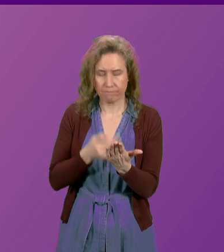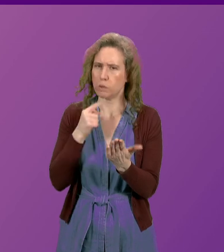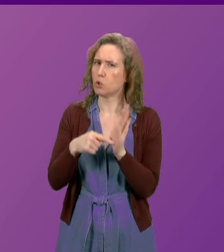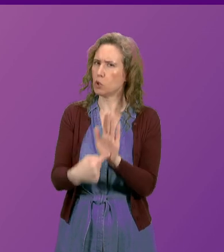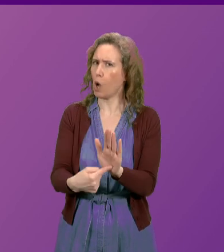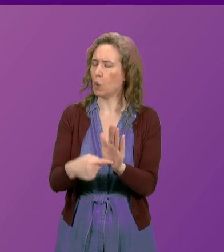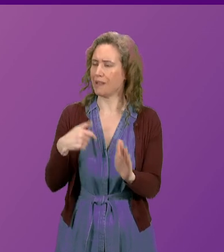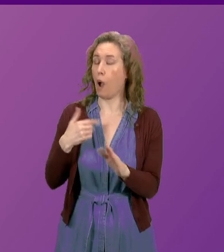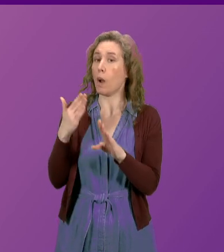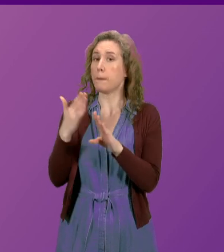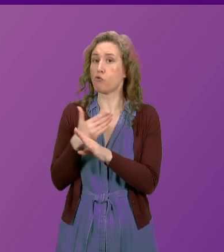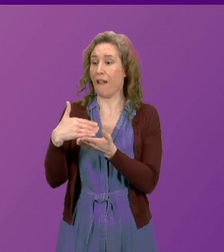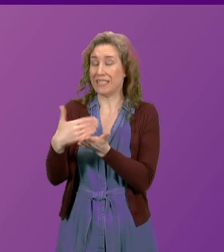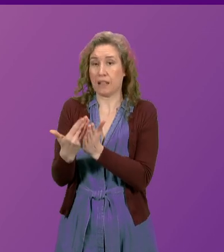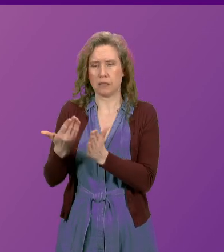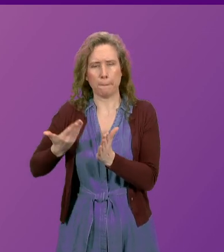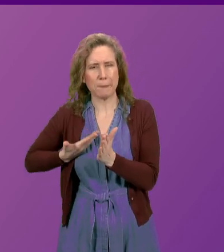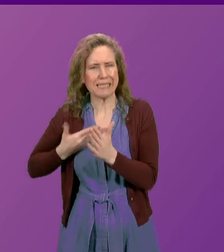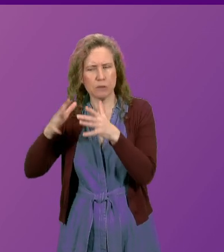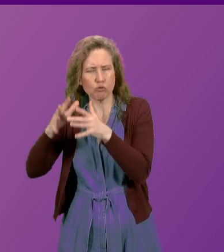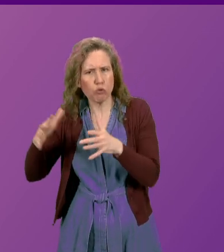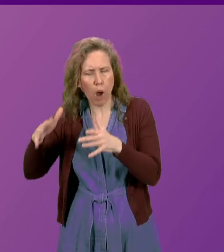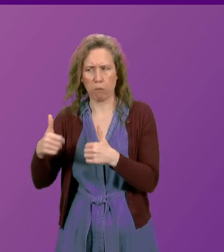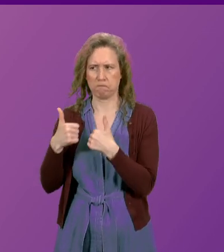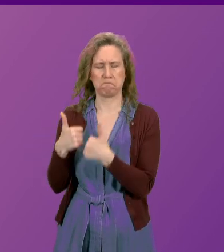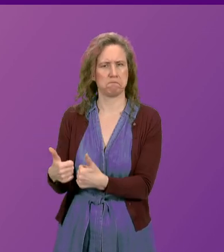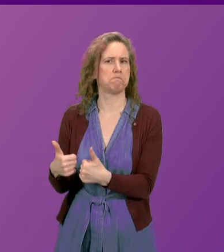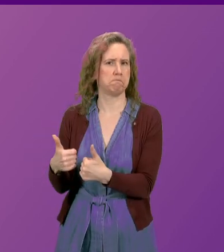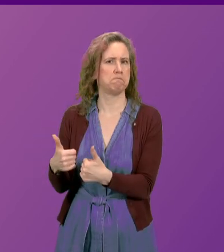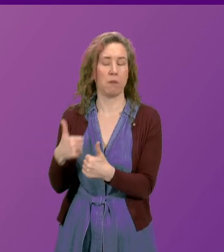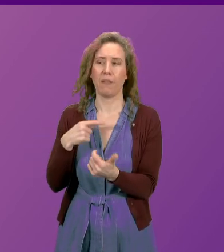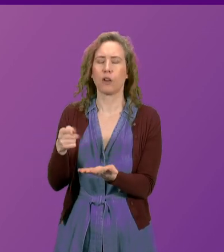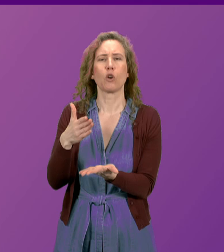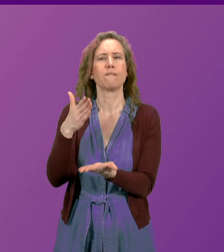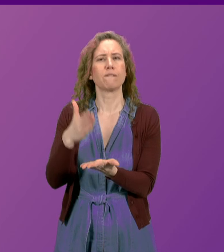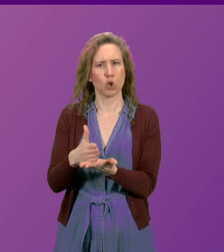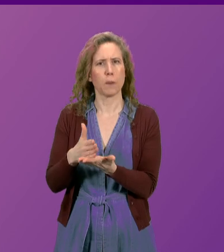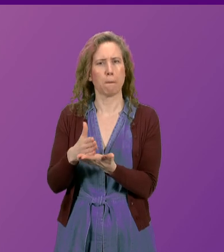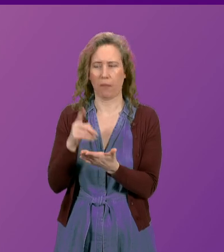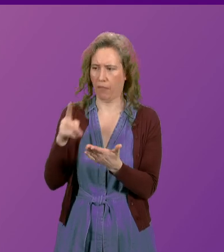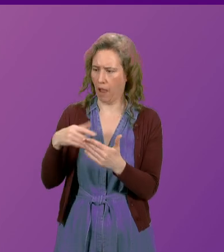private sector activity in Scotland. It confirms that that activity has expanded